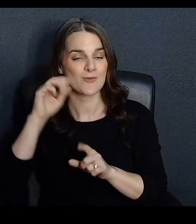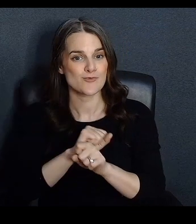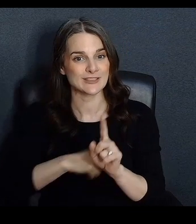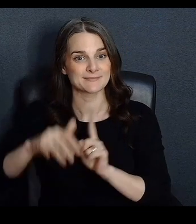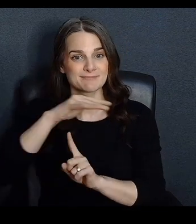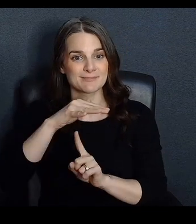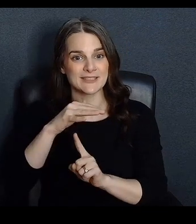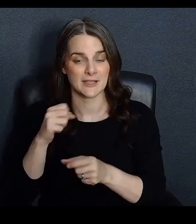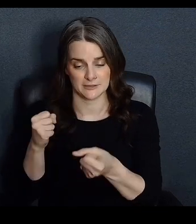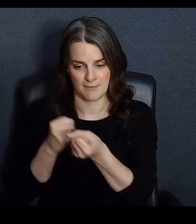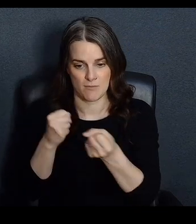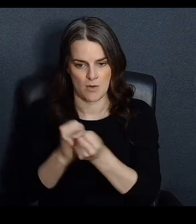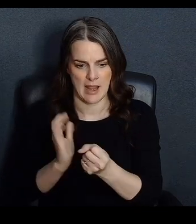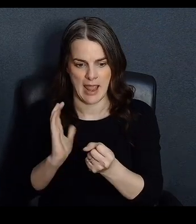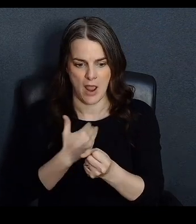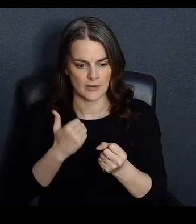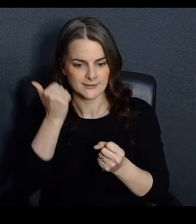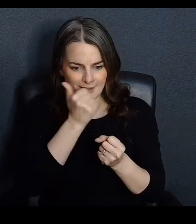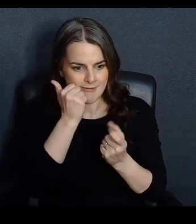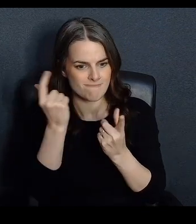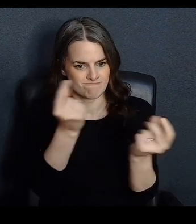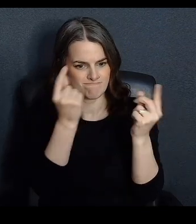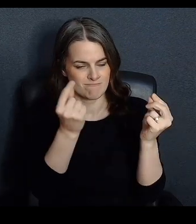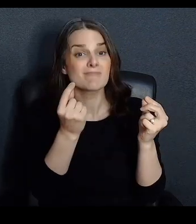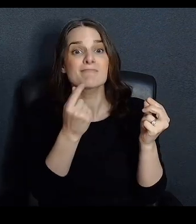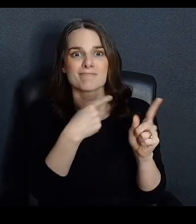in our workspace, can support our daily tasks and transitions.